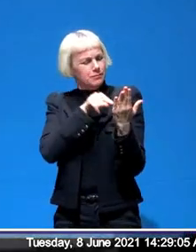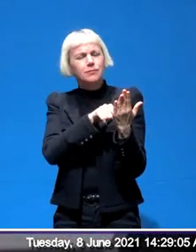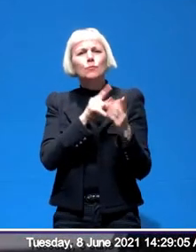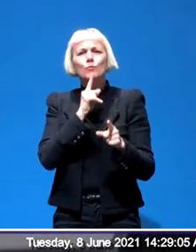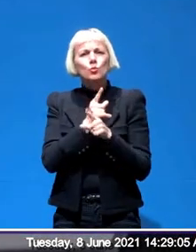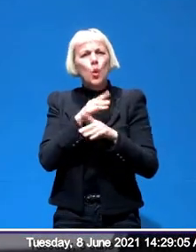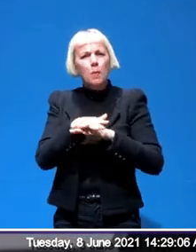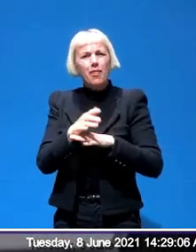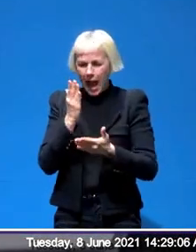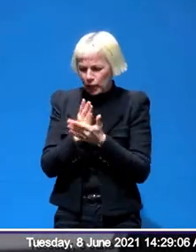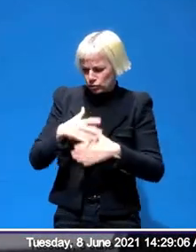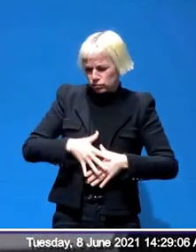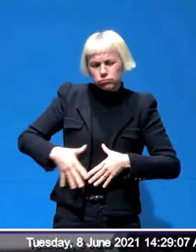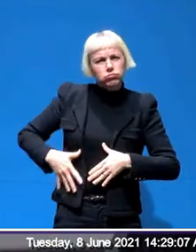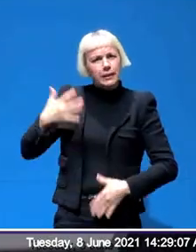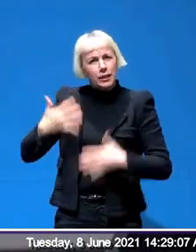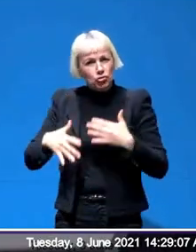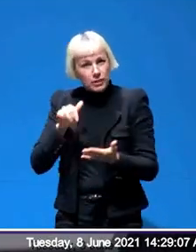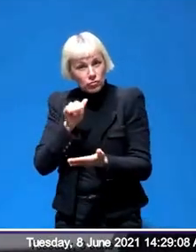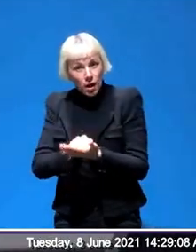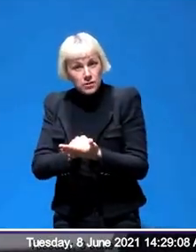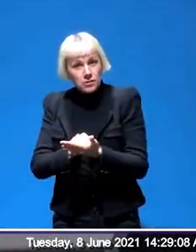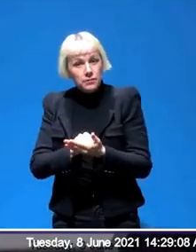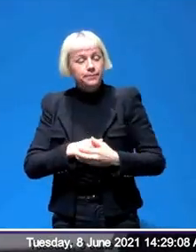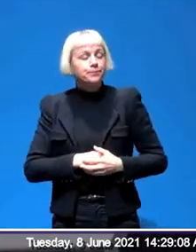Well, I think it was --- the support workers aren't